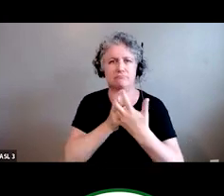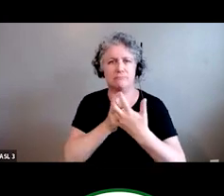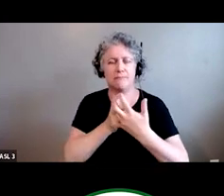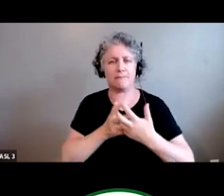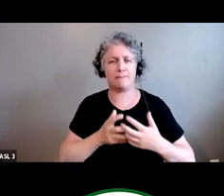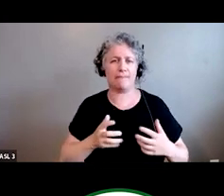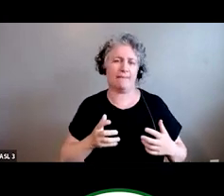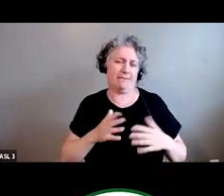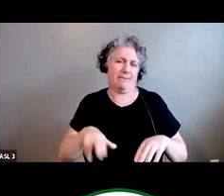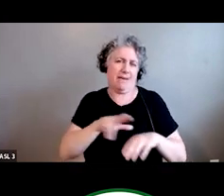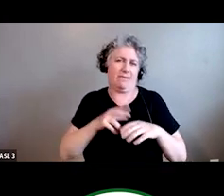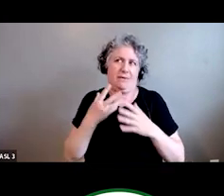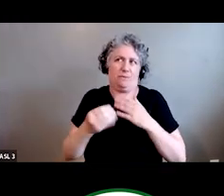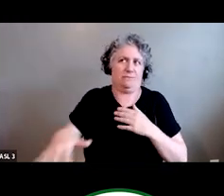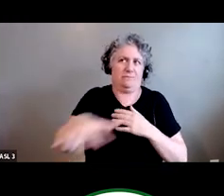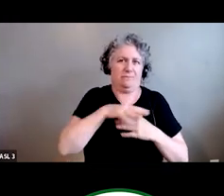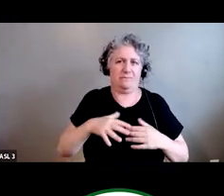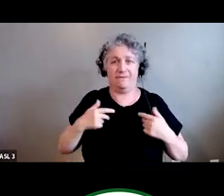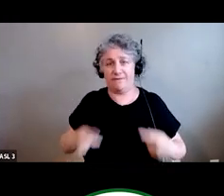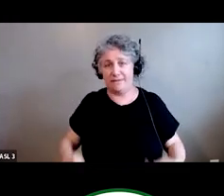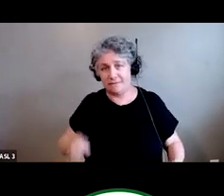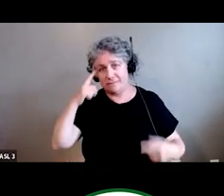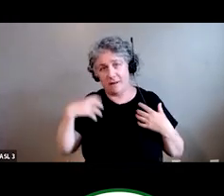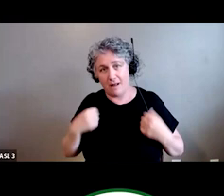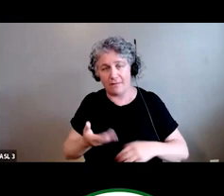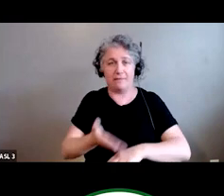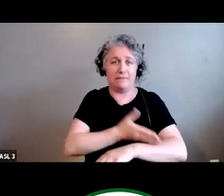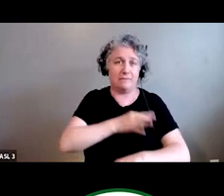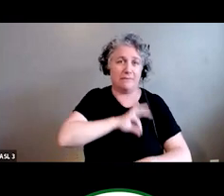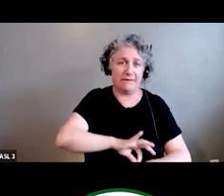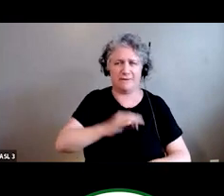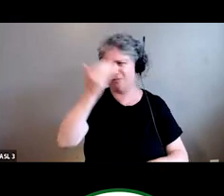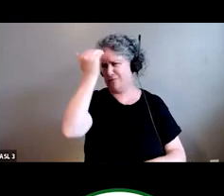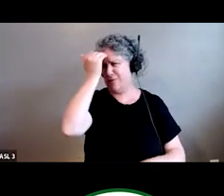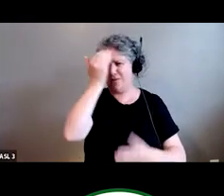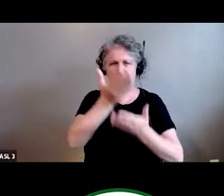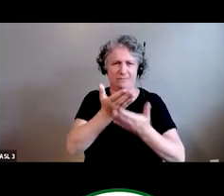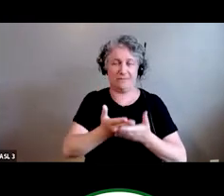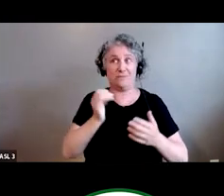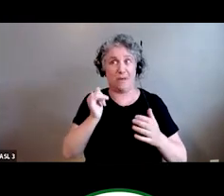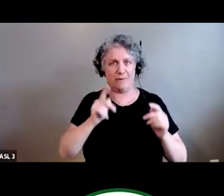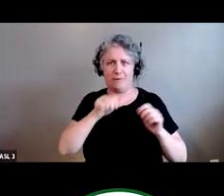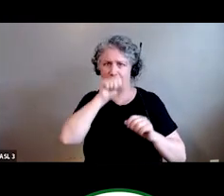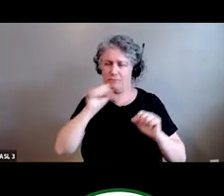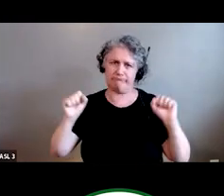The benefits for disabled people are similar to the general population, though opportunities to be included have historically been harder to find.